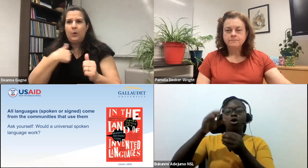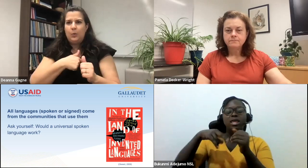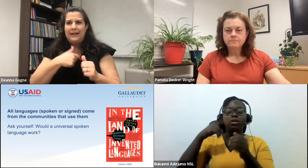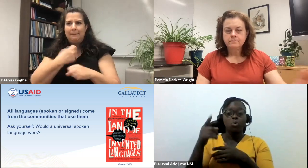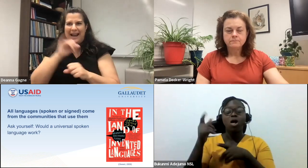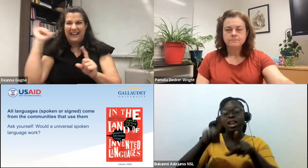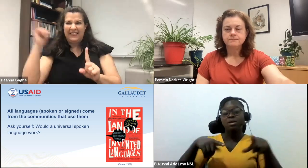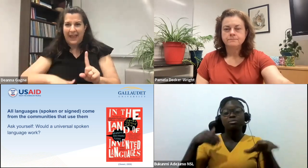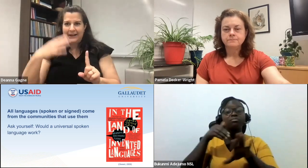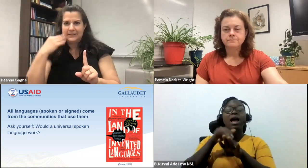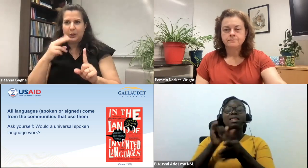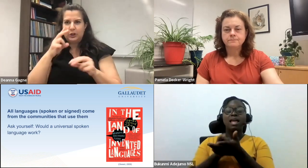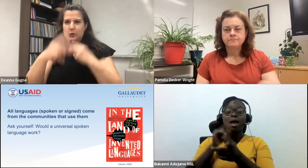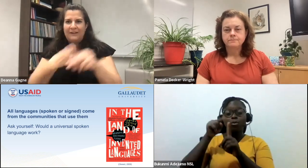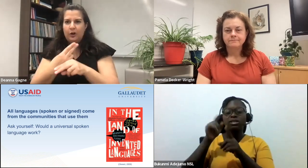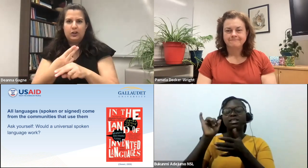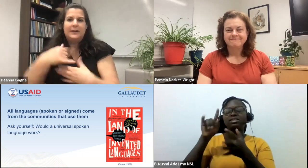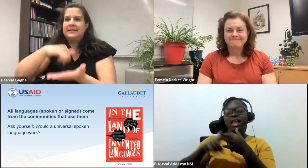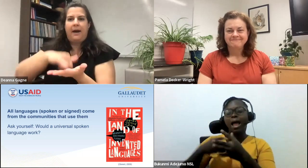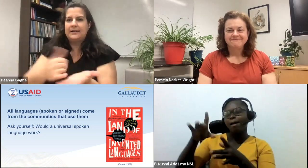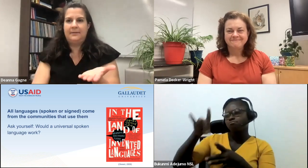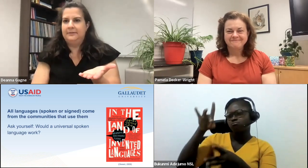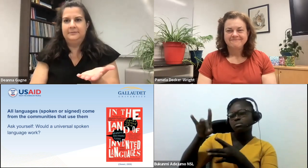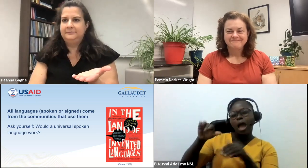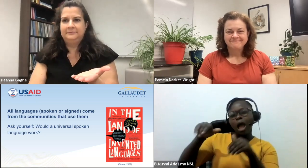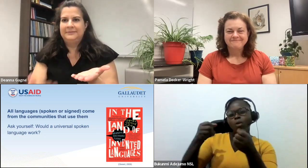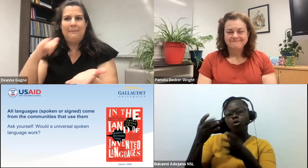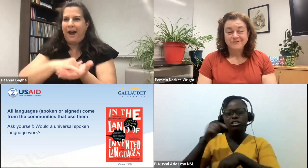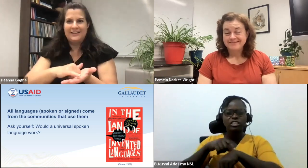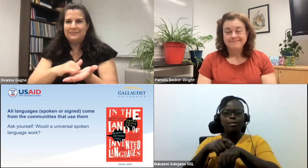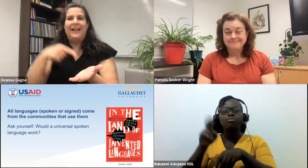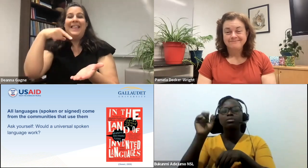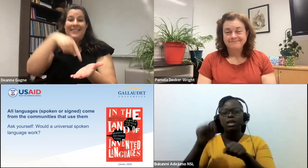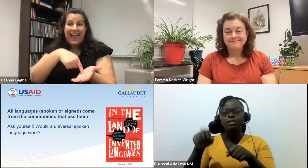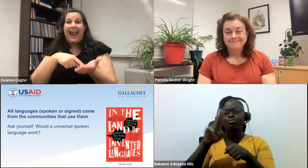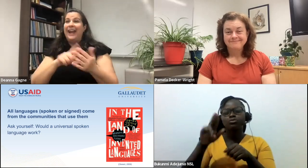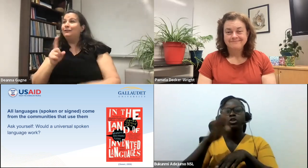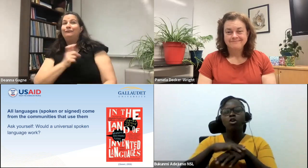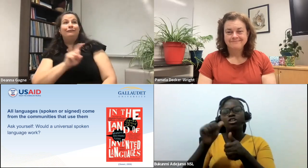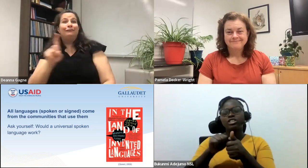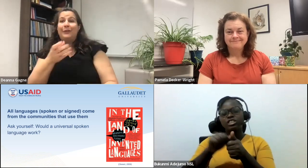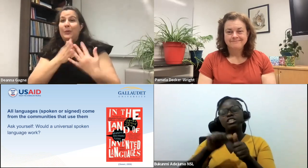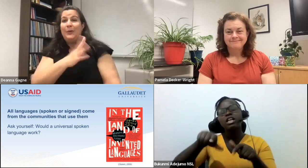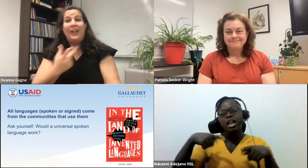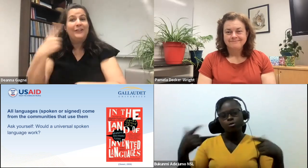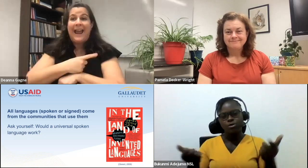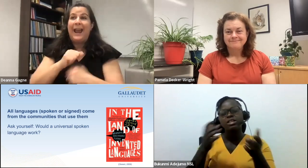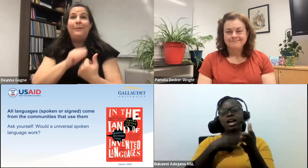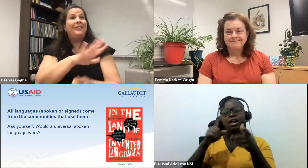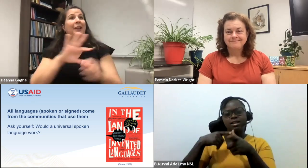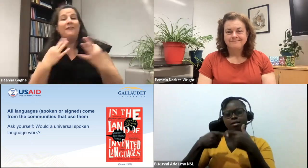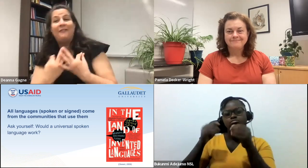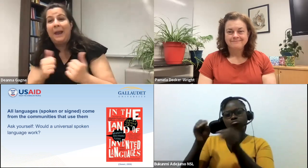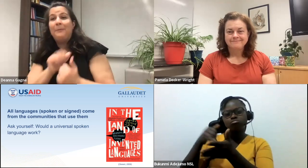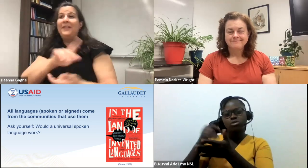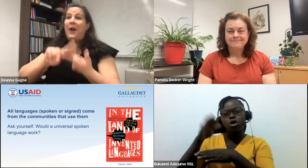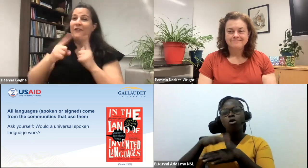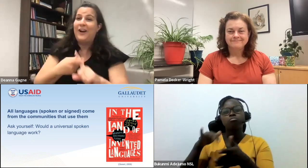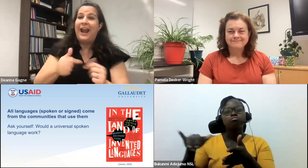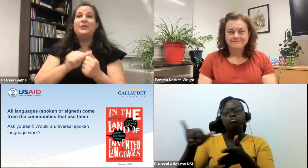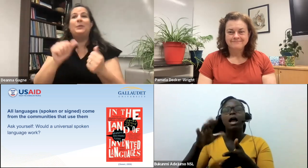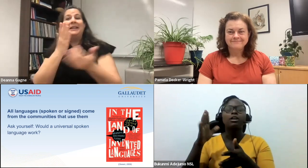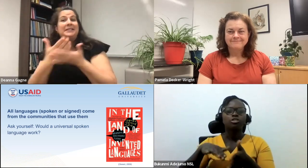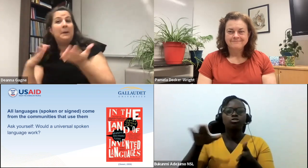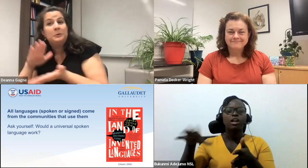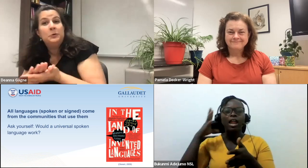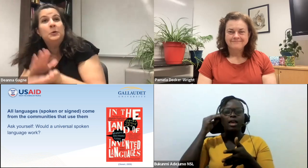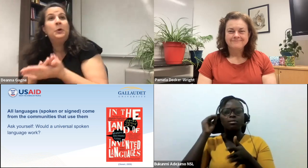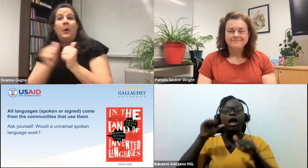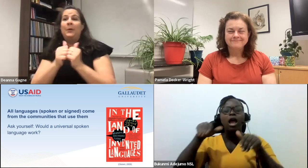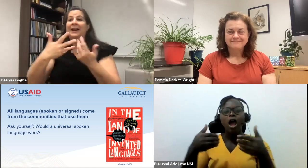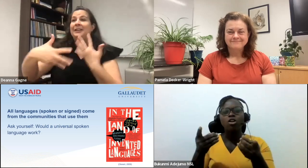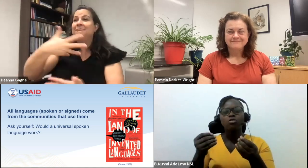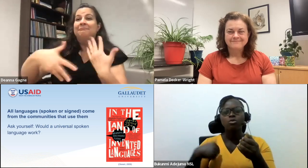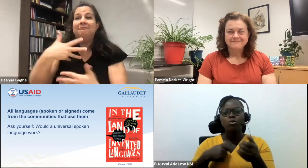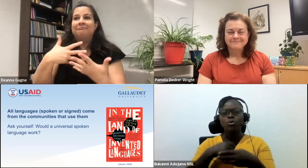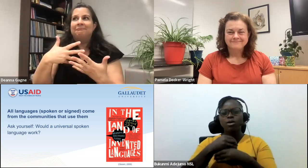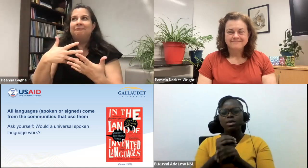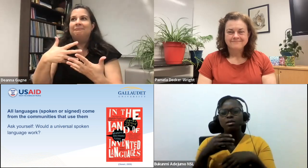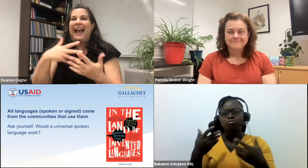childhood experience. But how do we make? You know there's no way to make that childhood language experience universal. They're going through the world, navigating their days with their families, with their friends, with their school